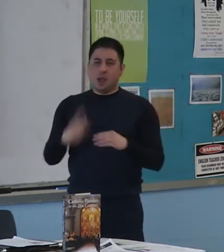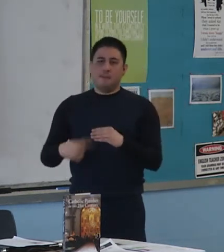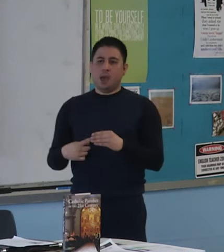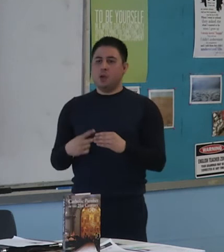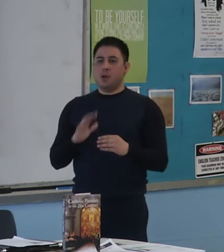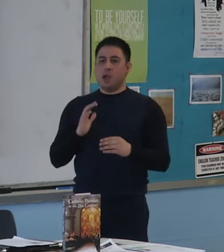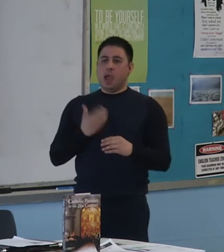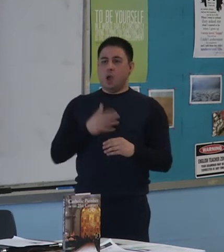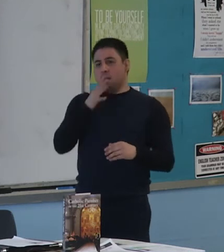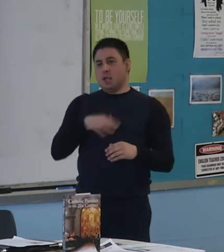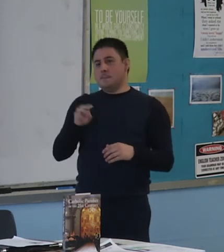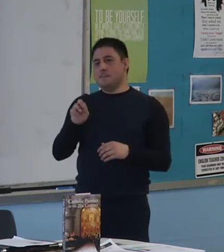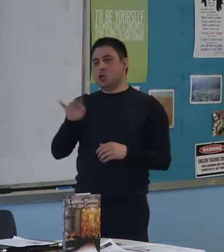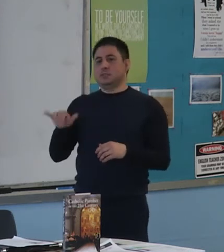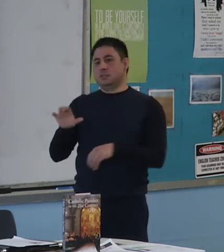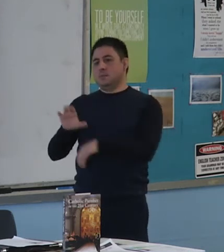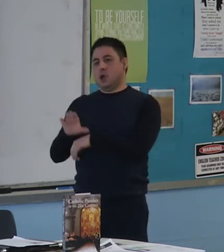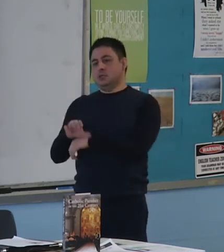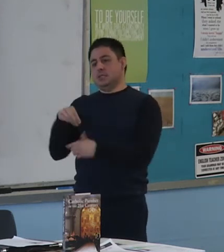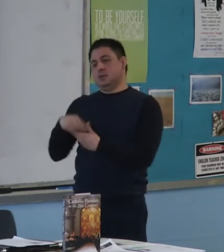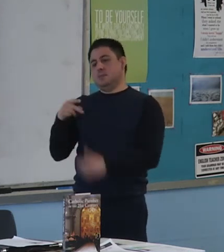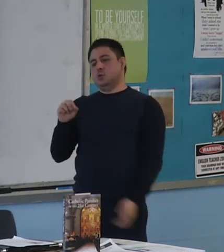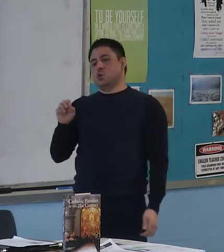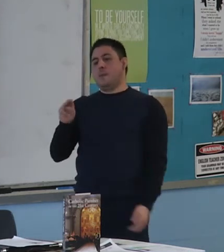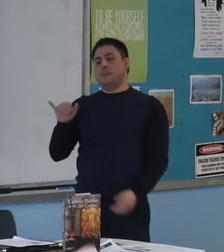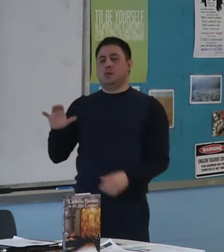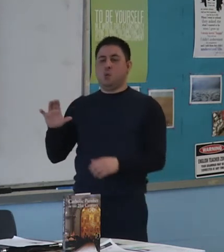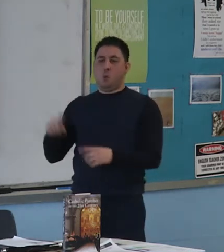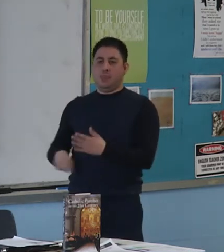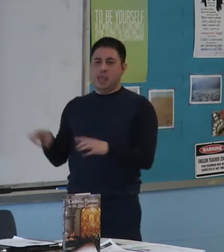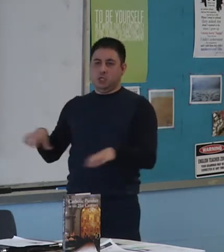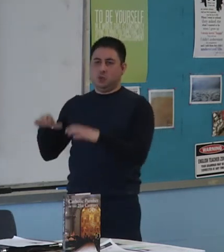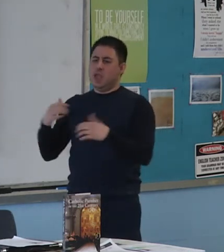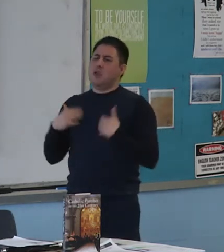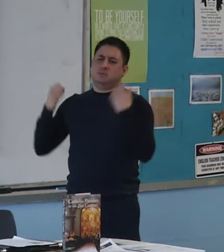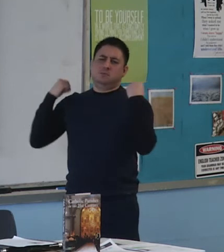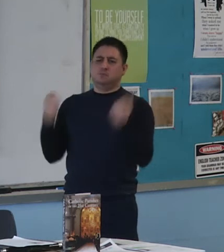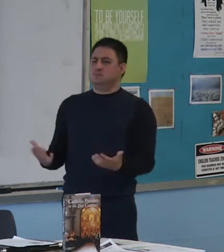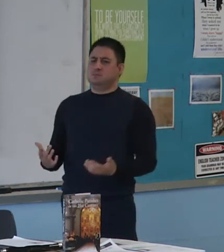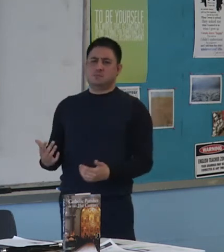Lady of Mercy Parish in Potomac, you know, who have lots of resources, what they were